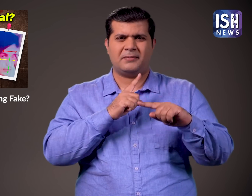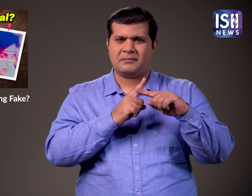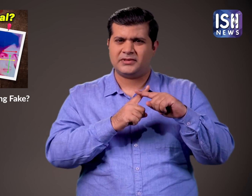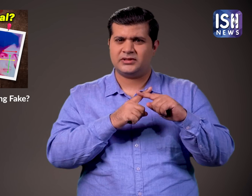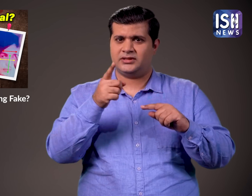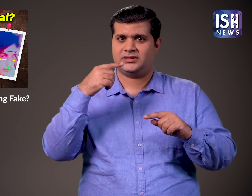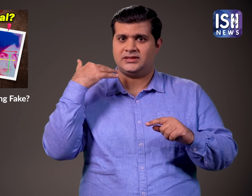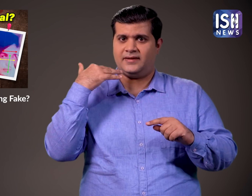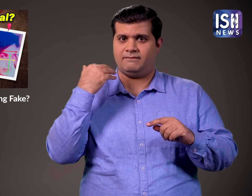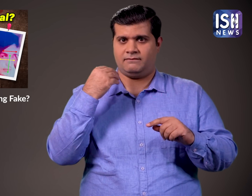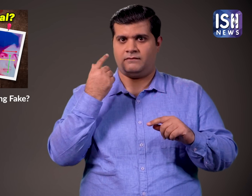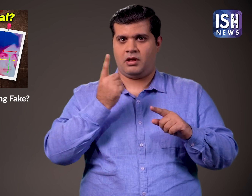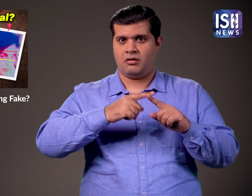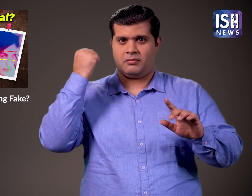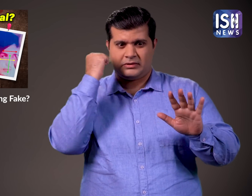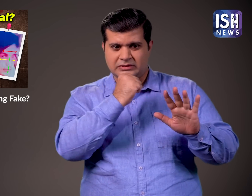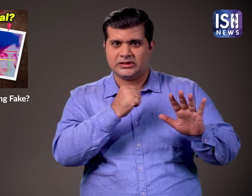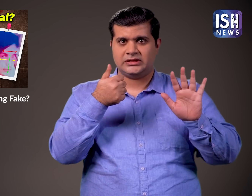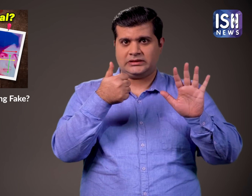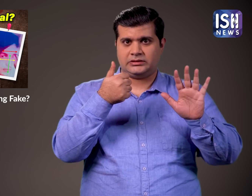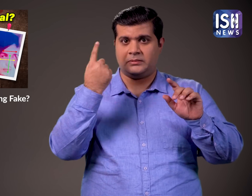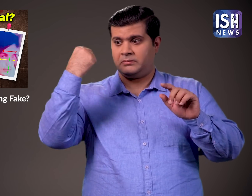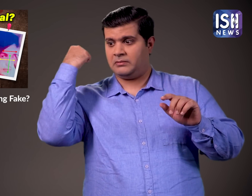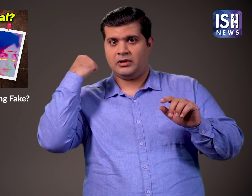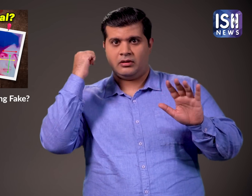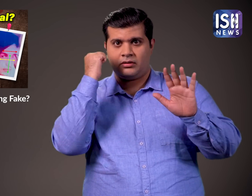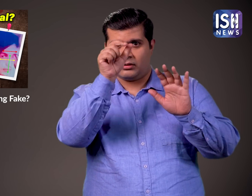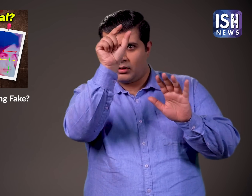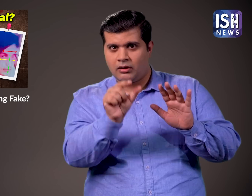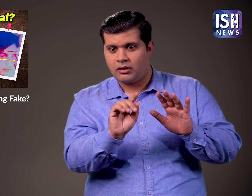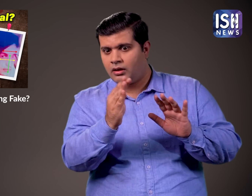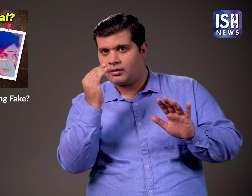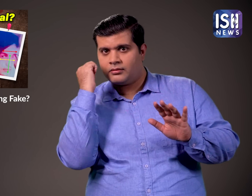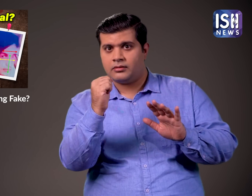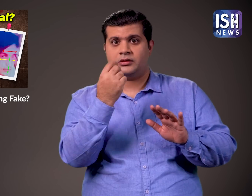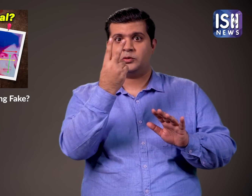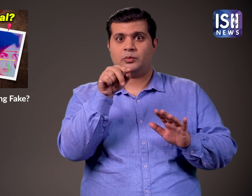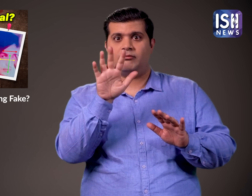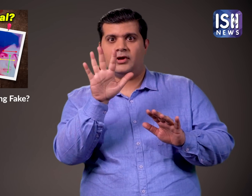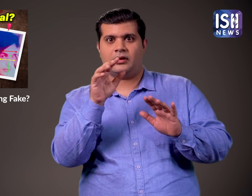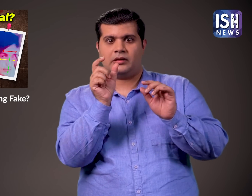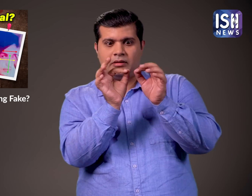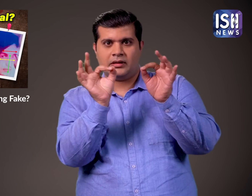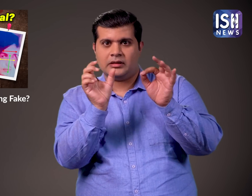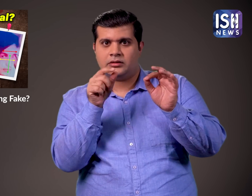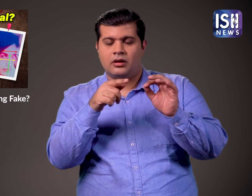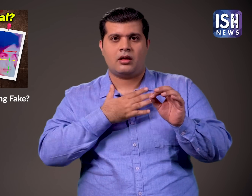Shockingly, Saif was stabbed 6 times on his back. The knife went 2.5 inches into his back. Whoa!